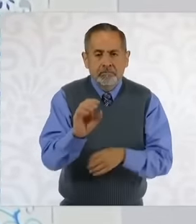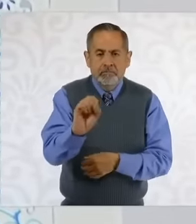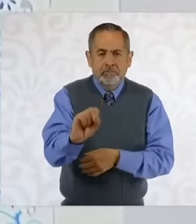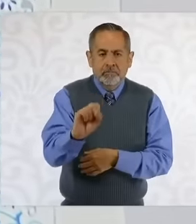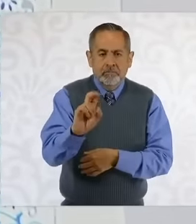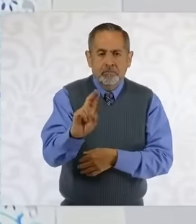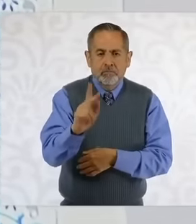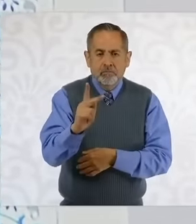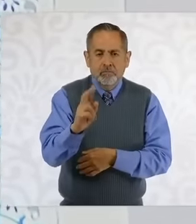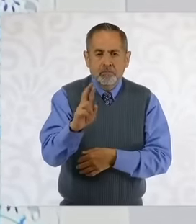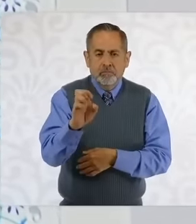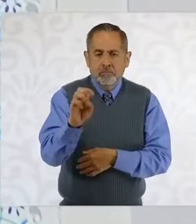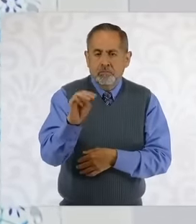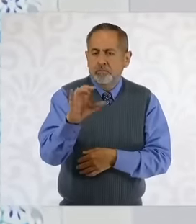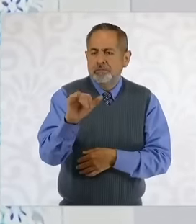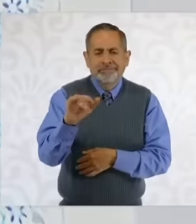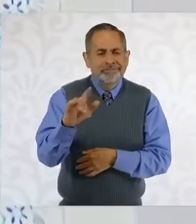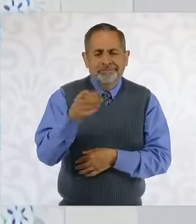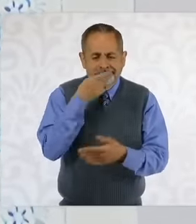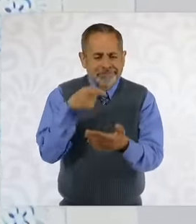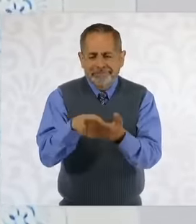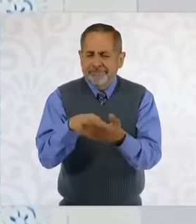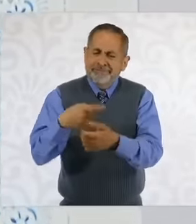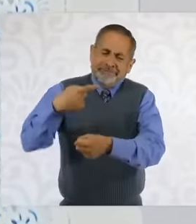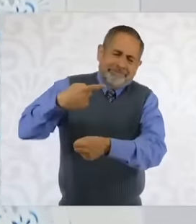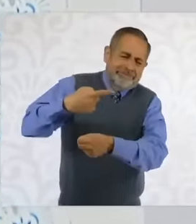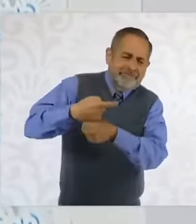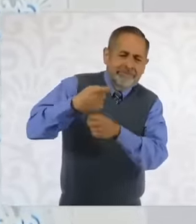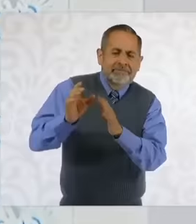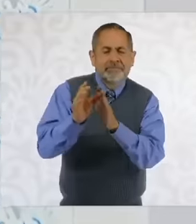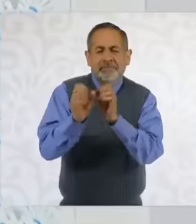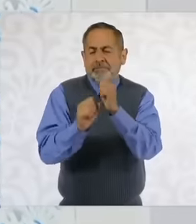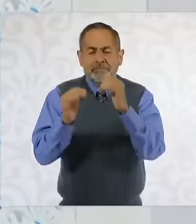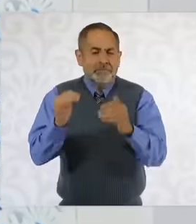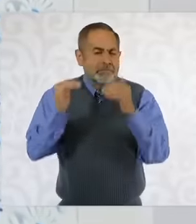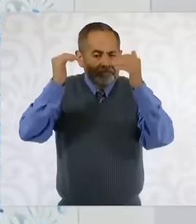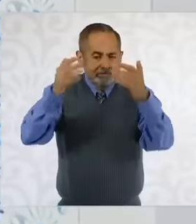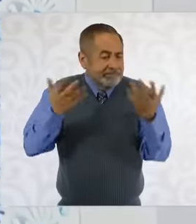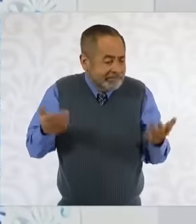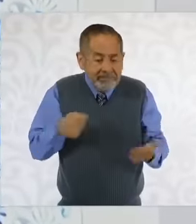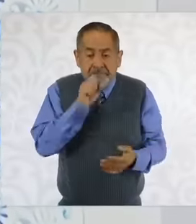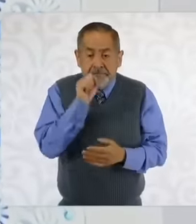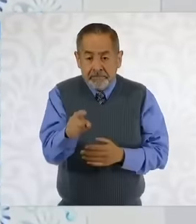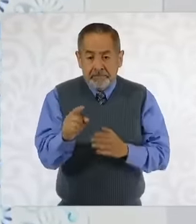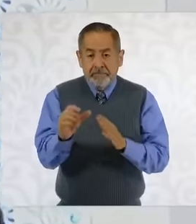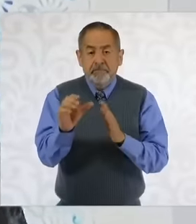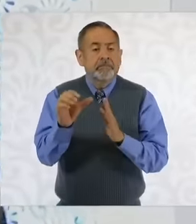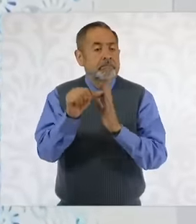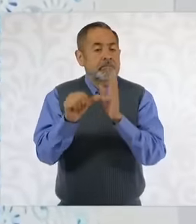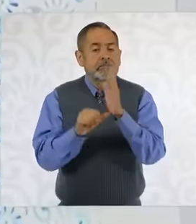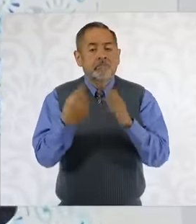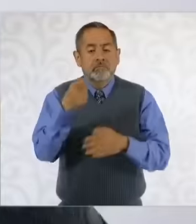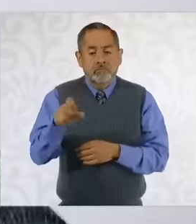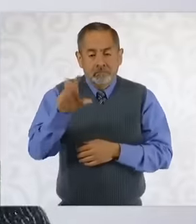same because Article 133 of the Constitution itself establishes it. This is the